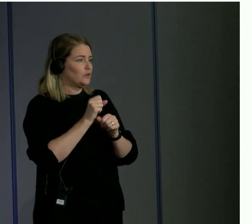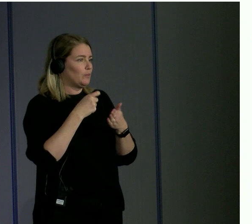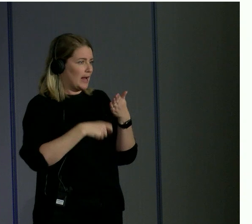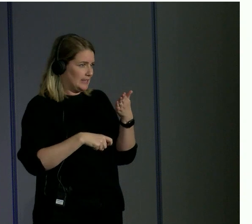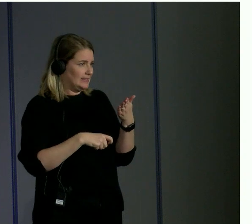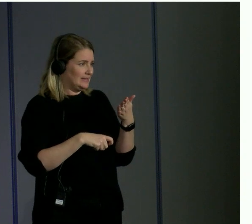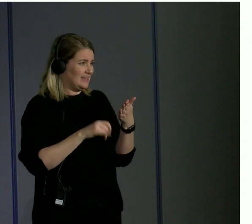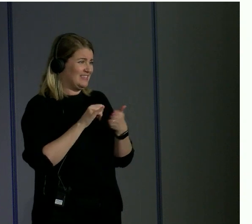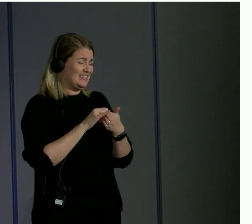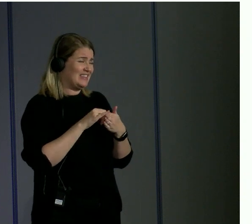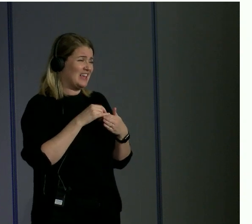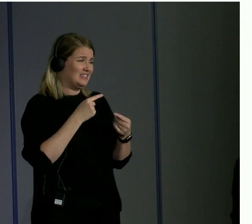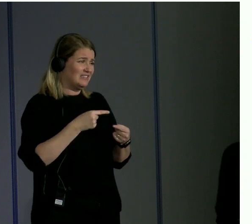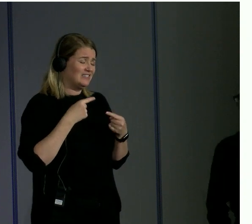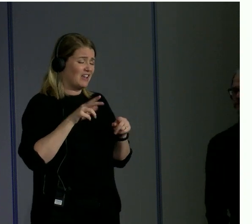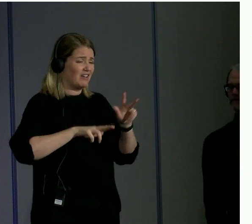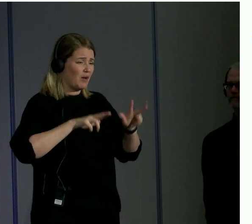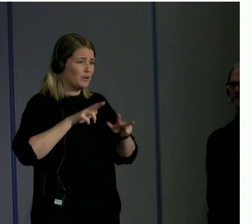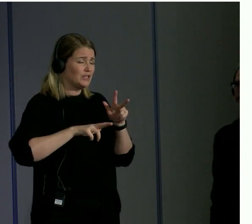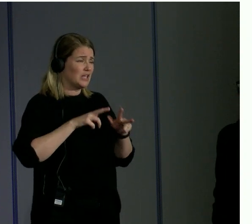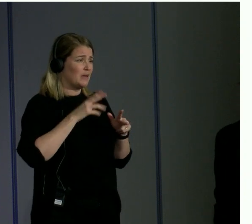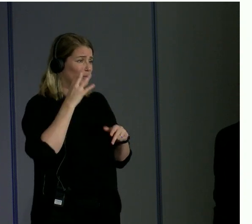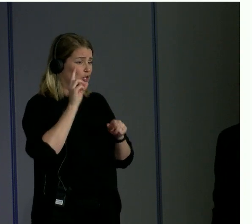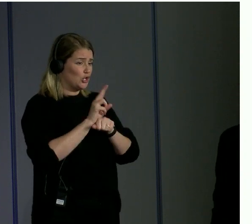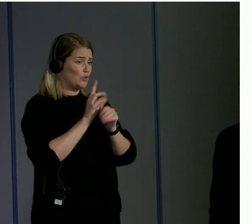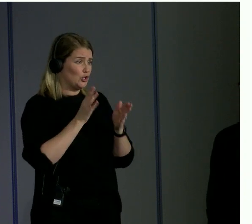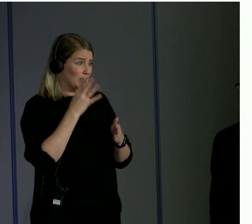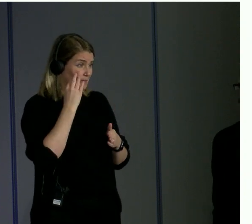That's a cumbersome user-experience, wouldn't you say? Yeah?